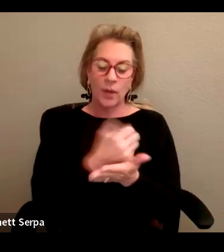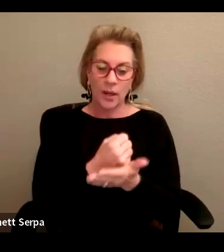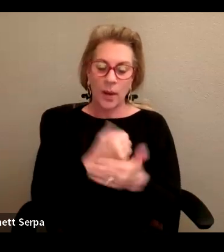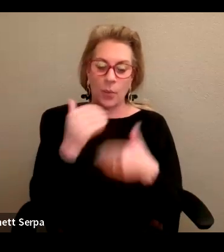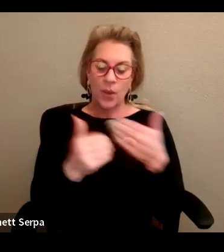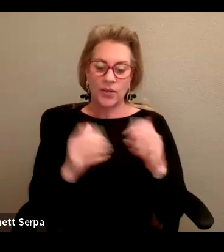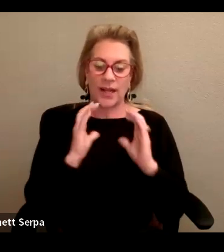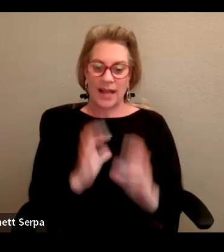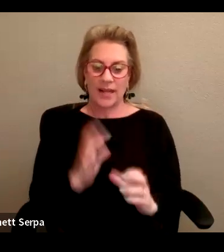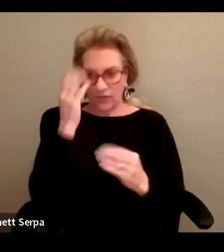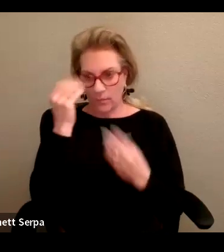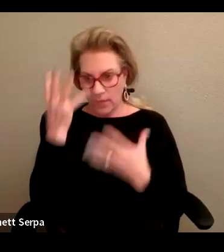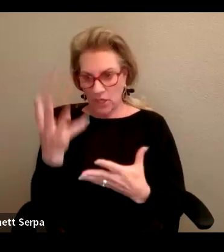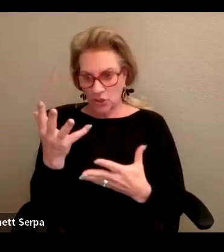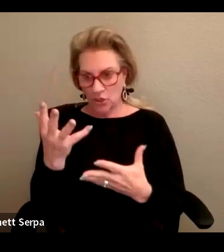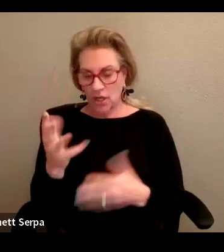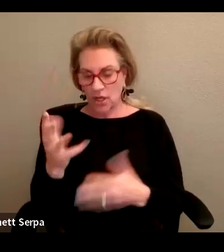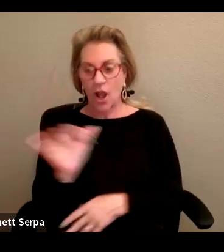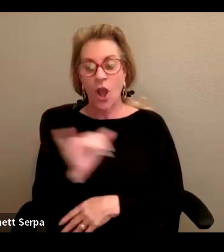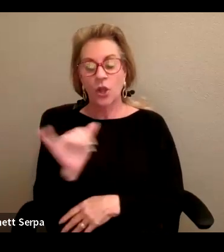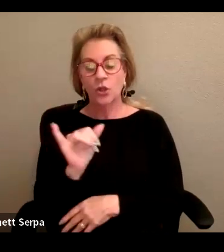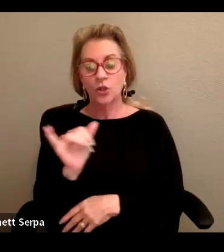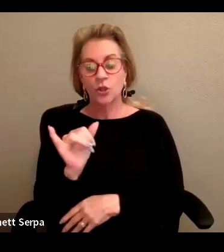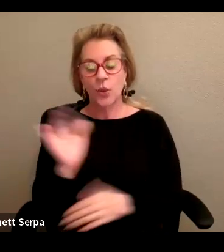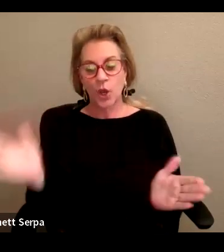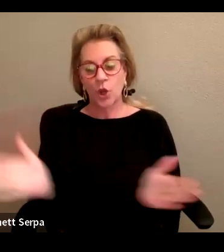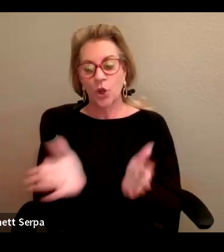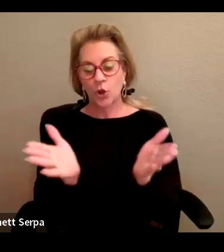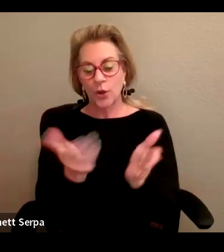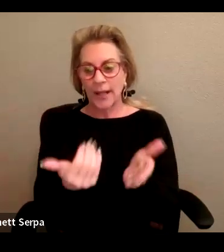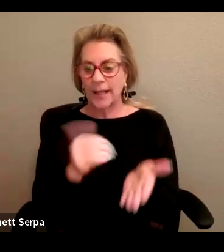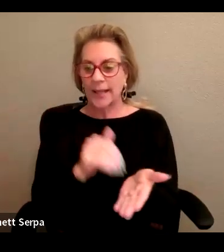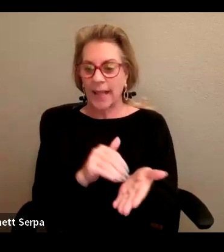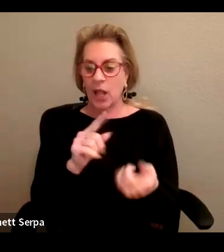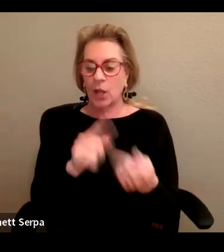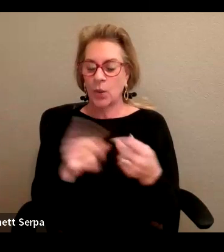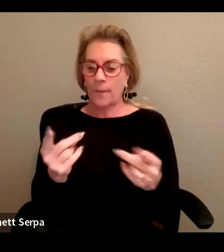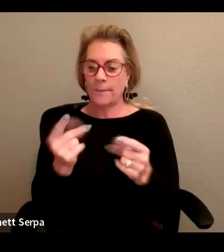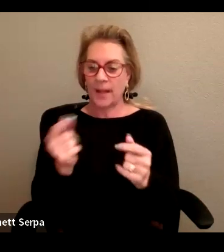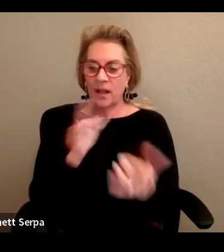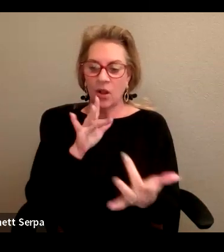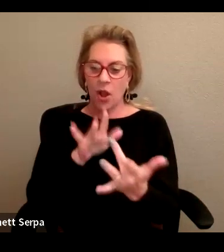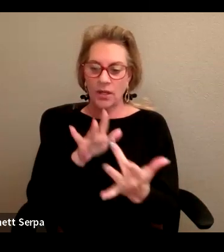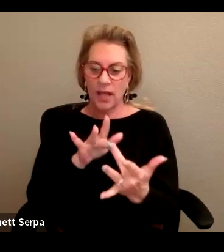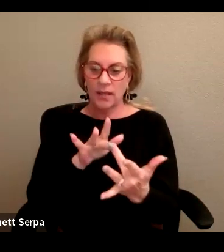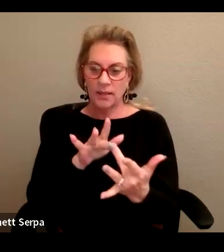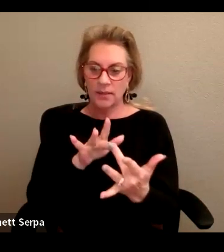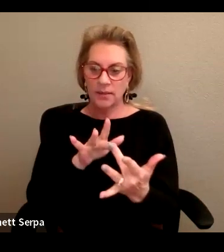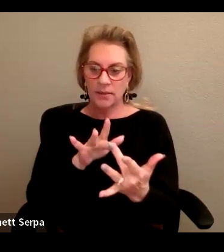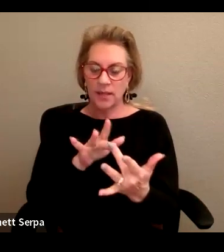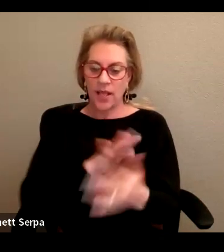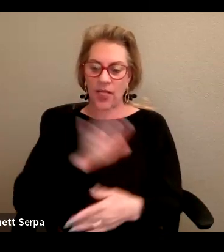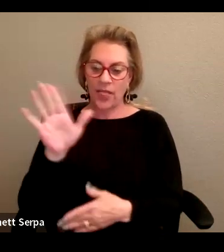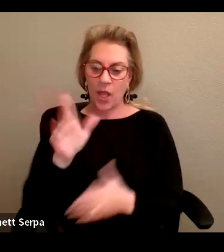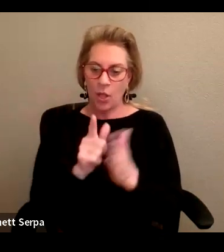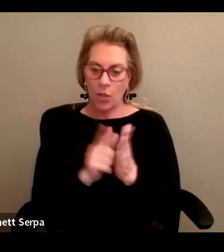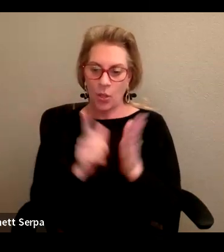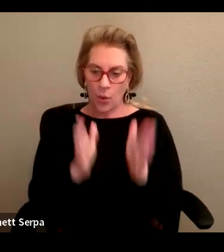information and they're also encouraged again to immediately contact their attorney if ice were to